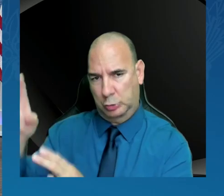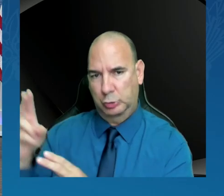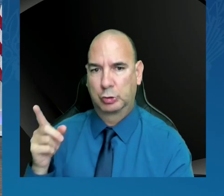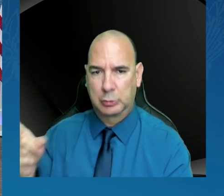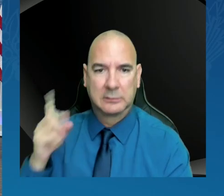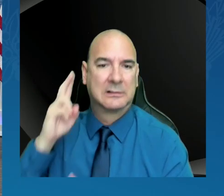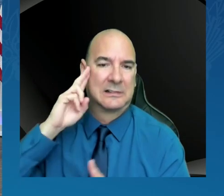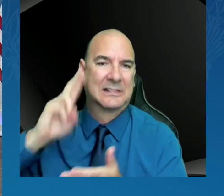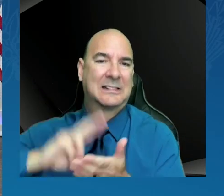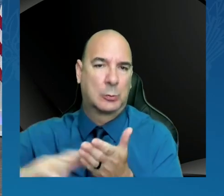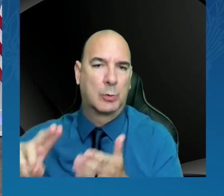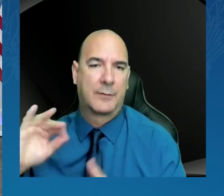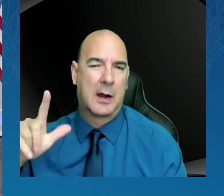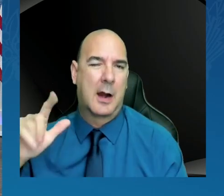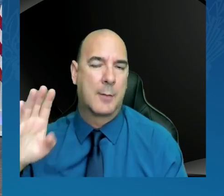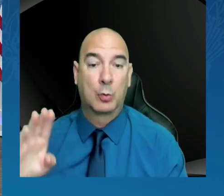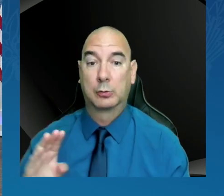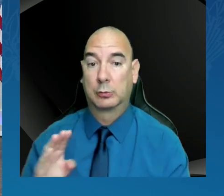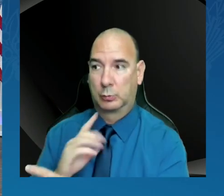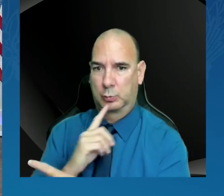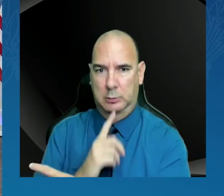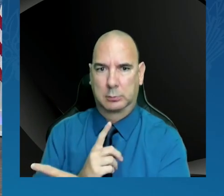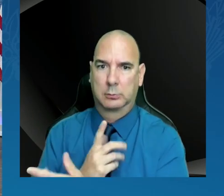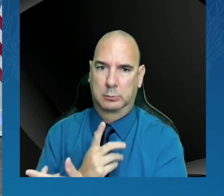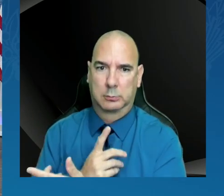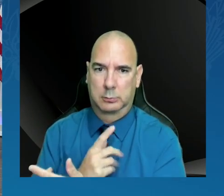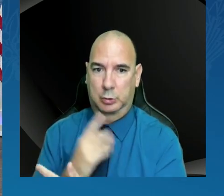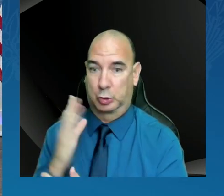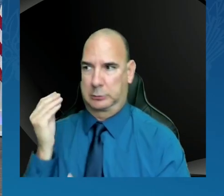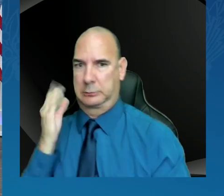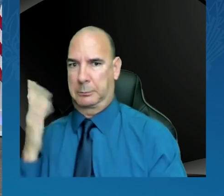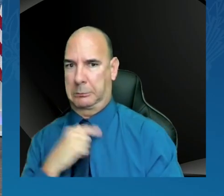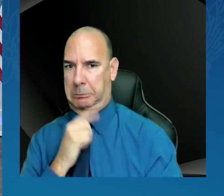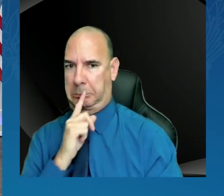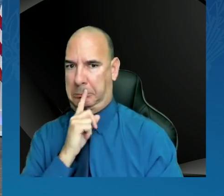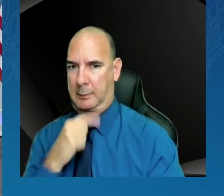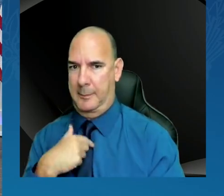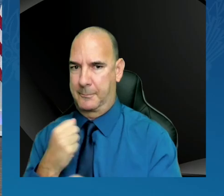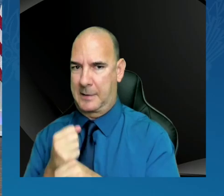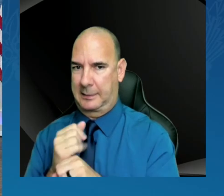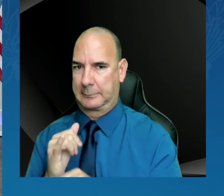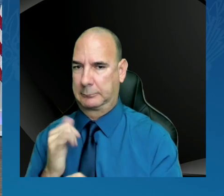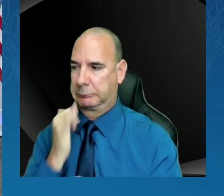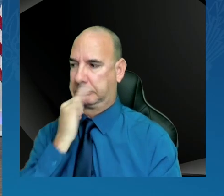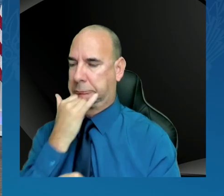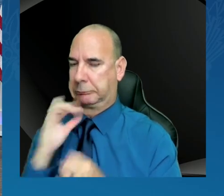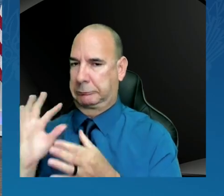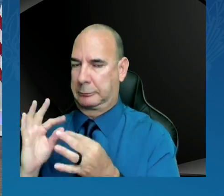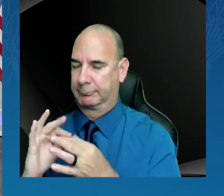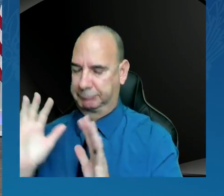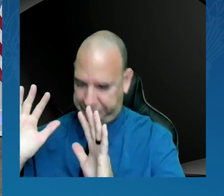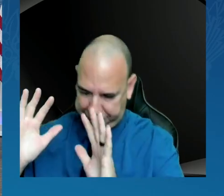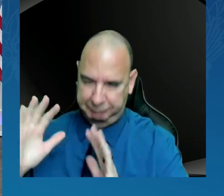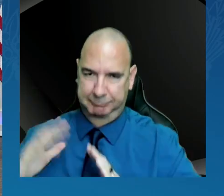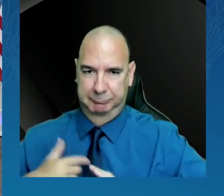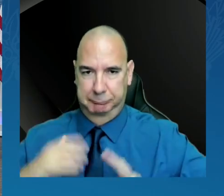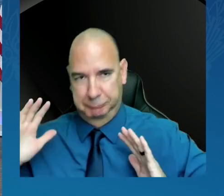Don't tell the other secretaries I said that because they get mad that they're going to jump ship. I know we launched the good jobs initiative